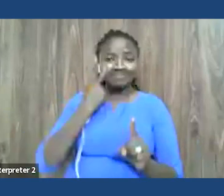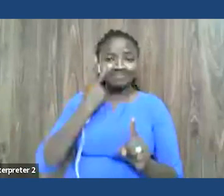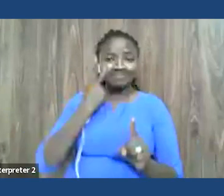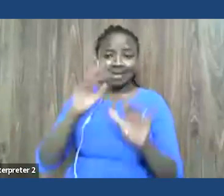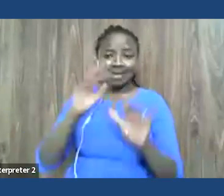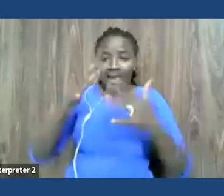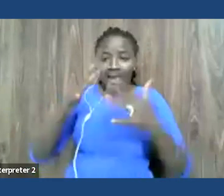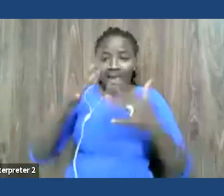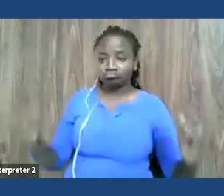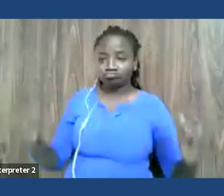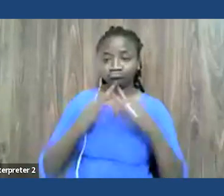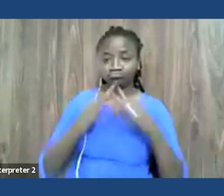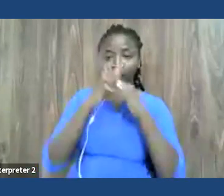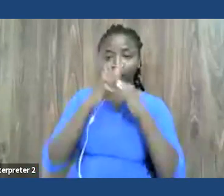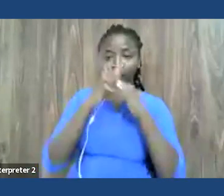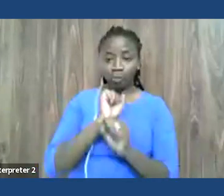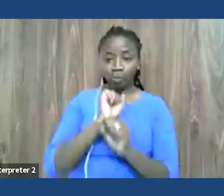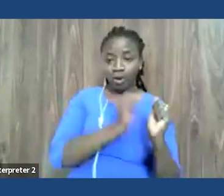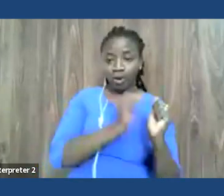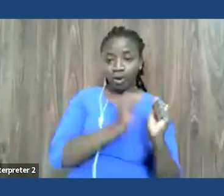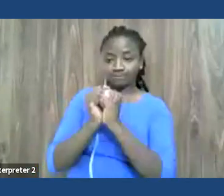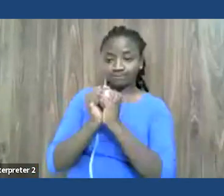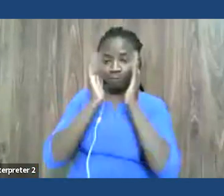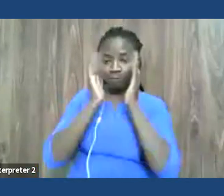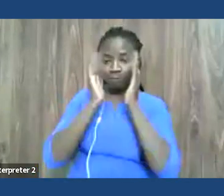we really need to put older people's voice at the center.